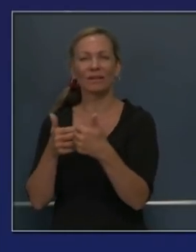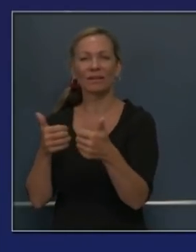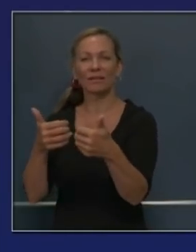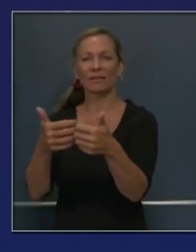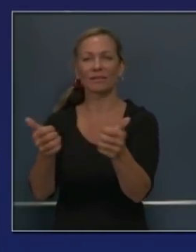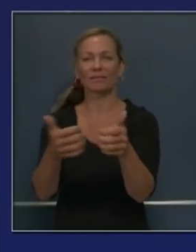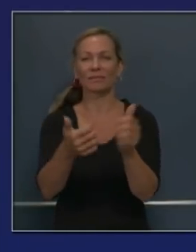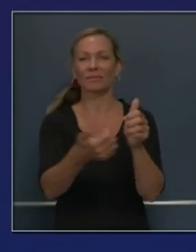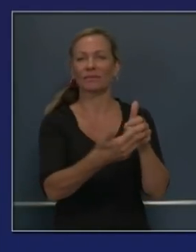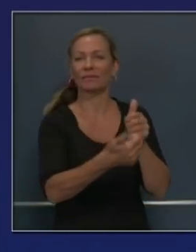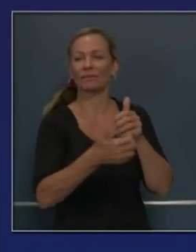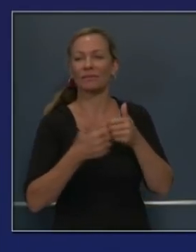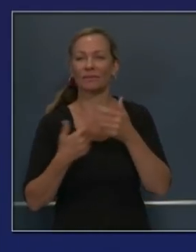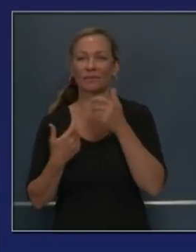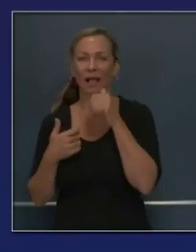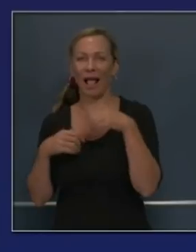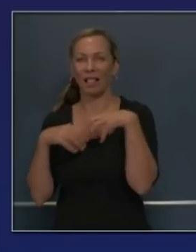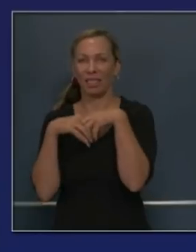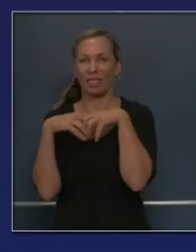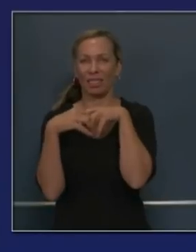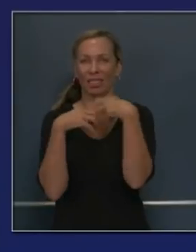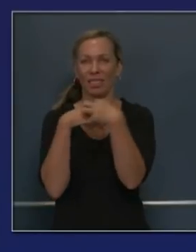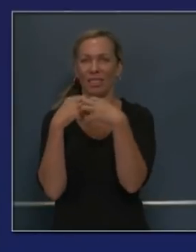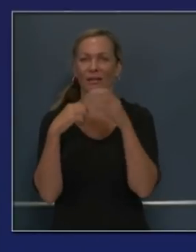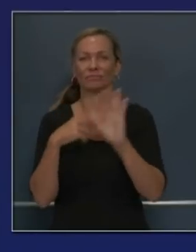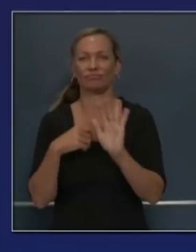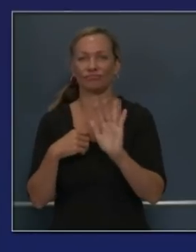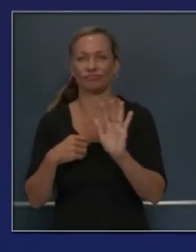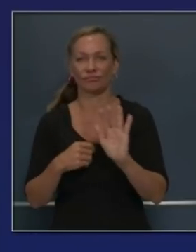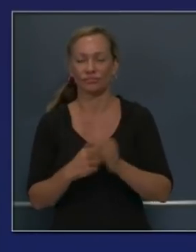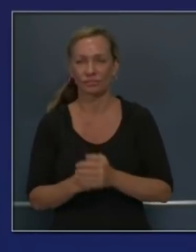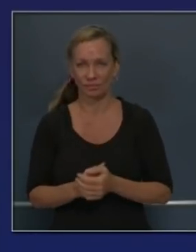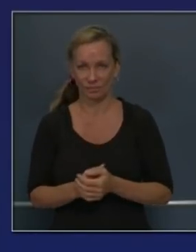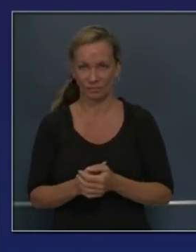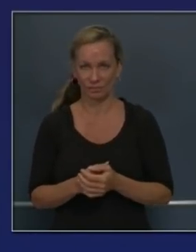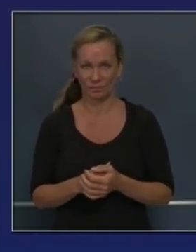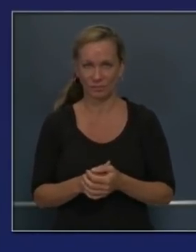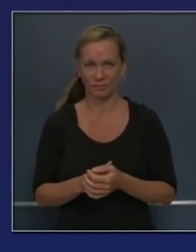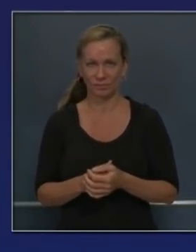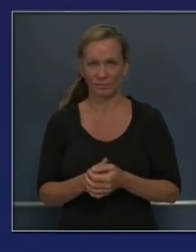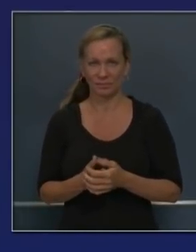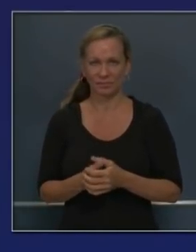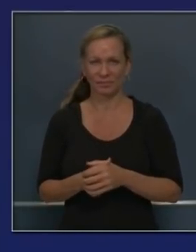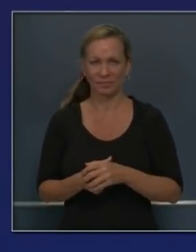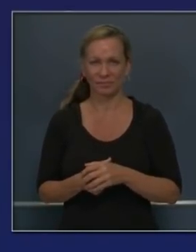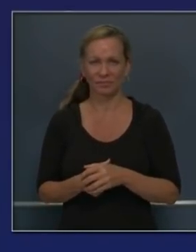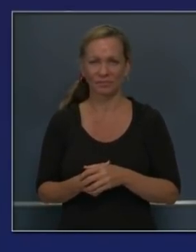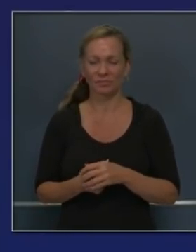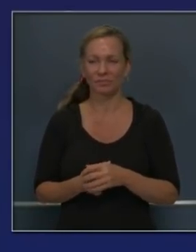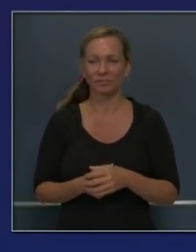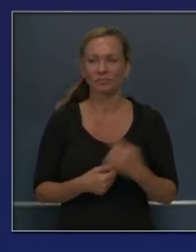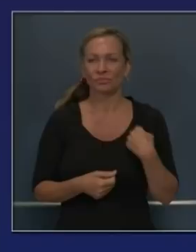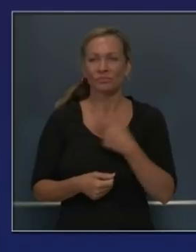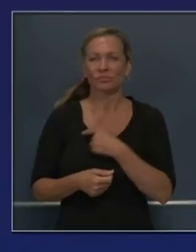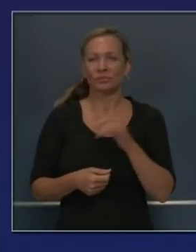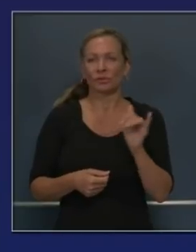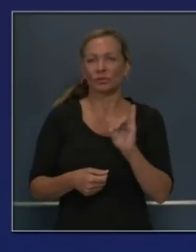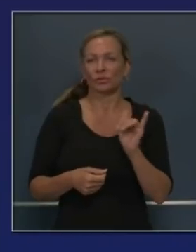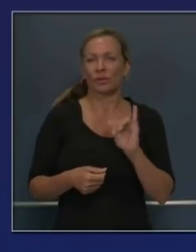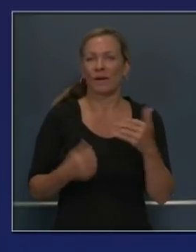JUST COTS AND MAX, YOU ARE GOING TO SEE TENTS INSIDE OF THESE FACILITIES THAT ALLOW US TO COHORT FAMILIES AND INDIVIDUALS SO THEY CAN BE MORE APPROPRIATELY SOCIALLY DISTANCE